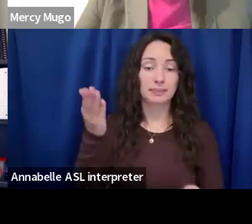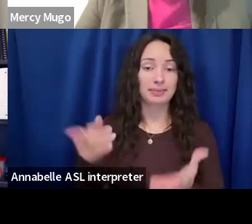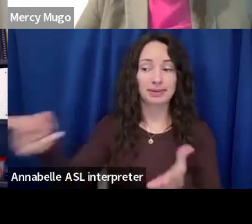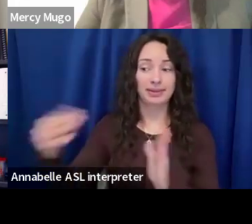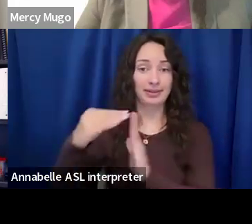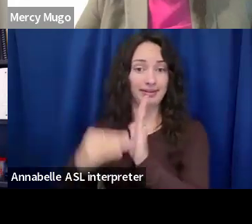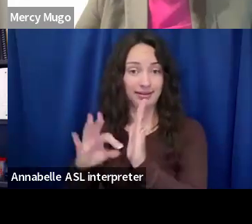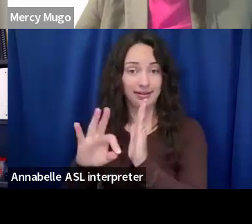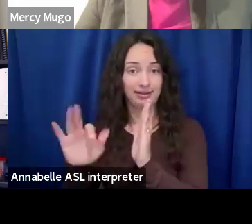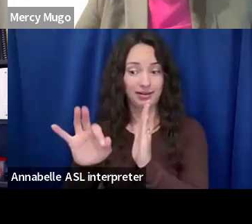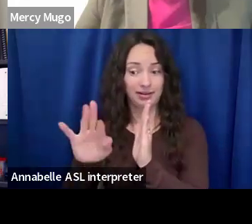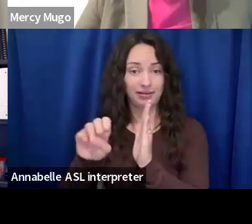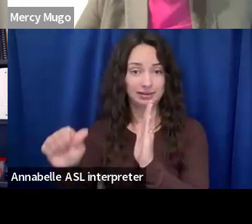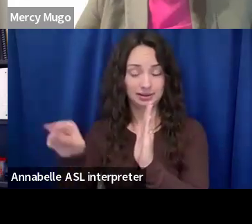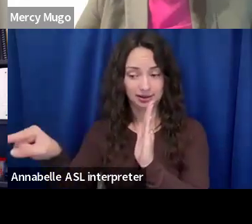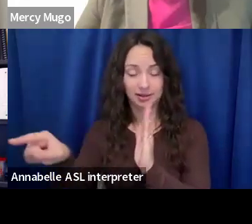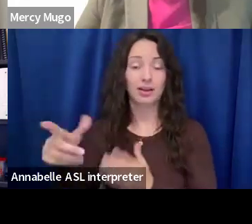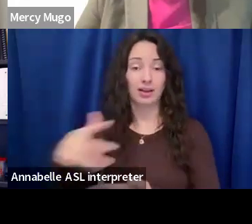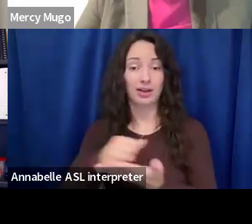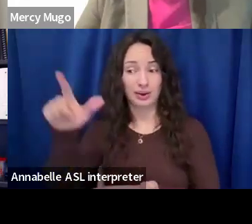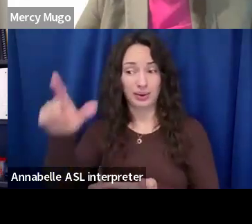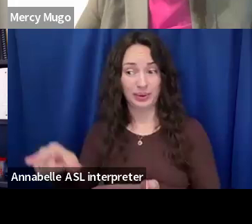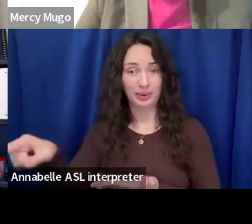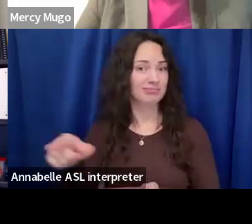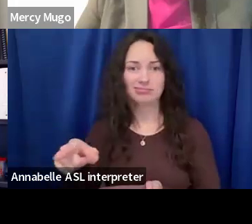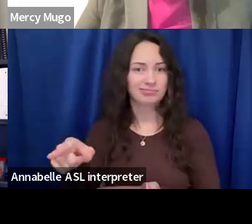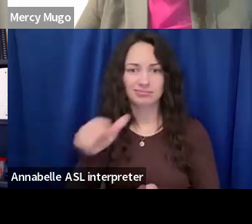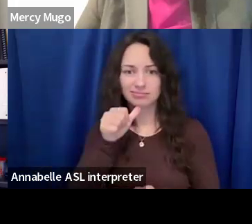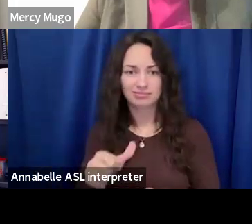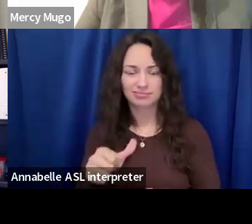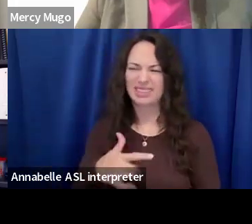When they fill out the FAFSA they are not eligible and I felt bad about it, but we have to go